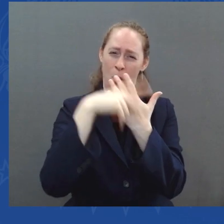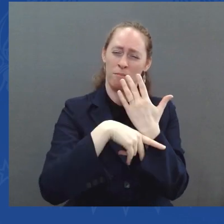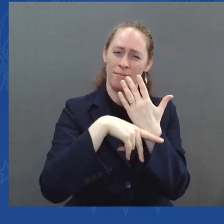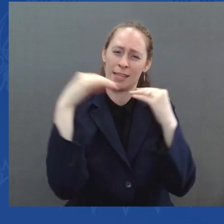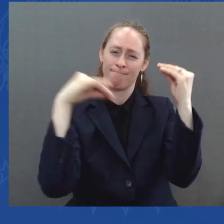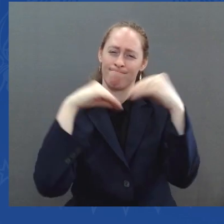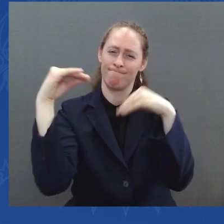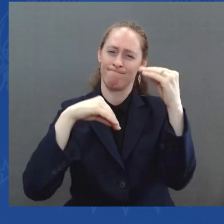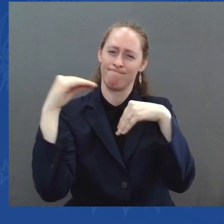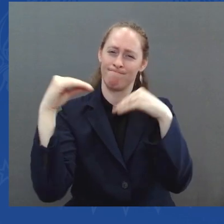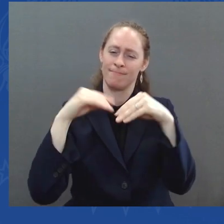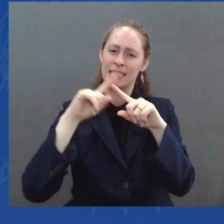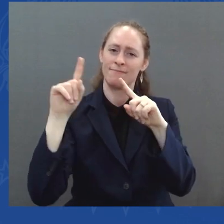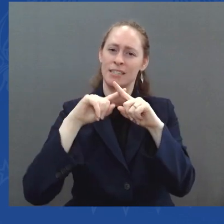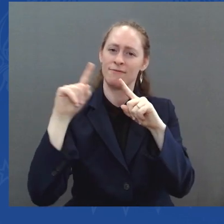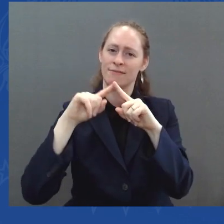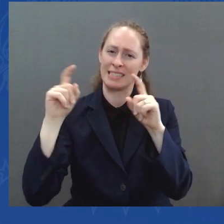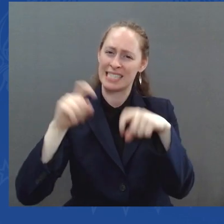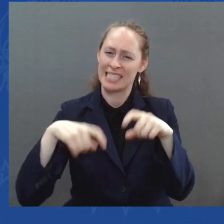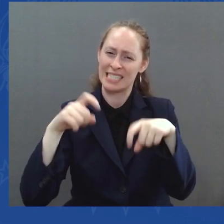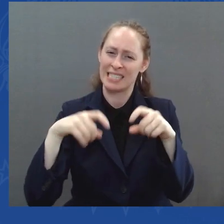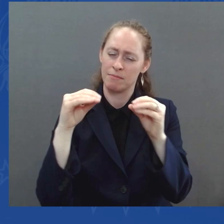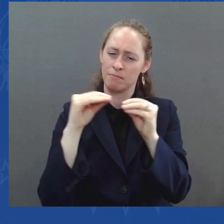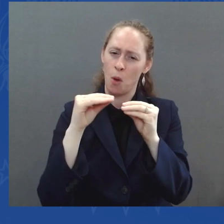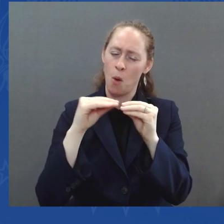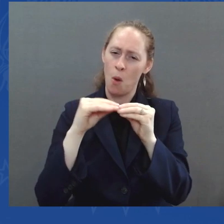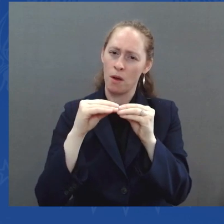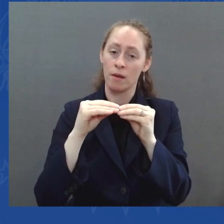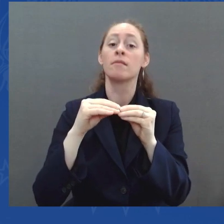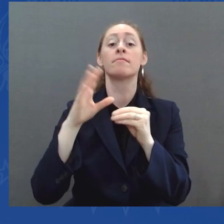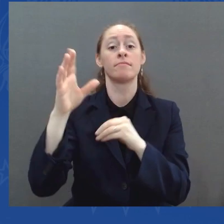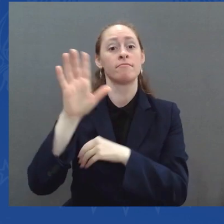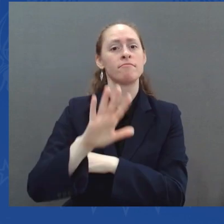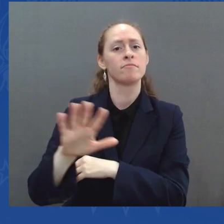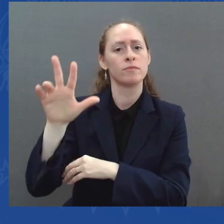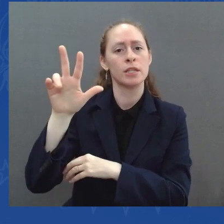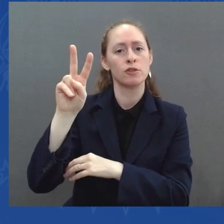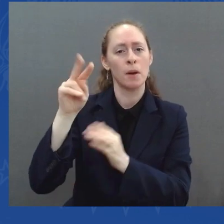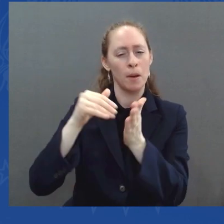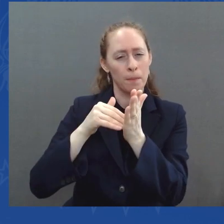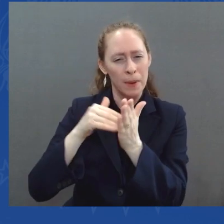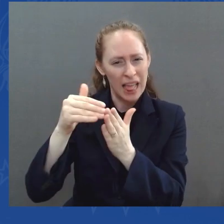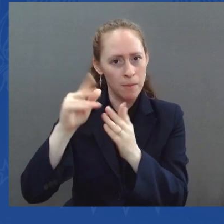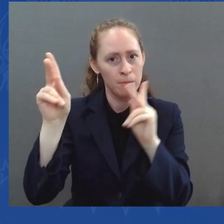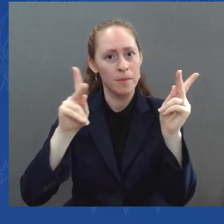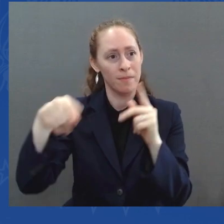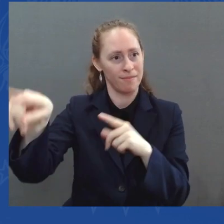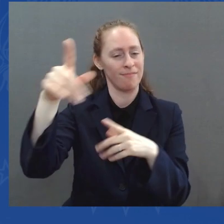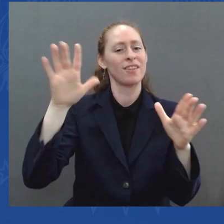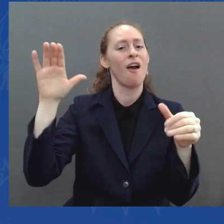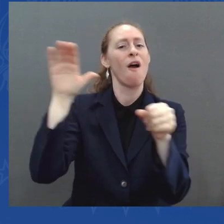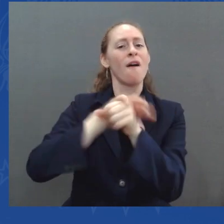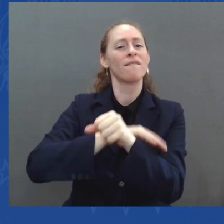now have health insurance through the Affordable Care Act. Four out of five Americans can find quality coverage